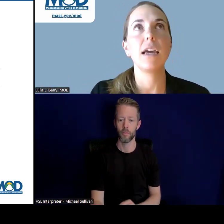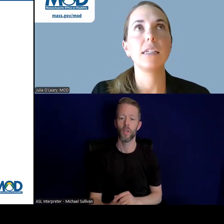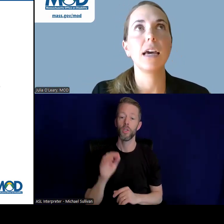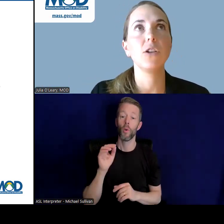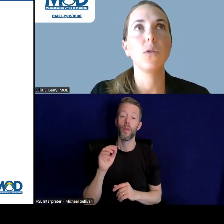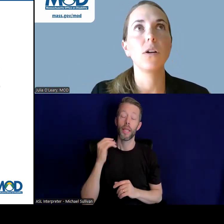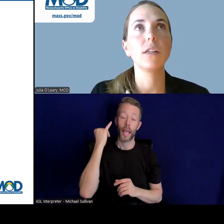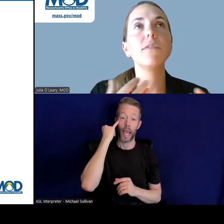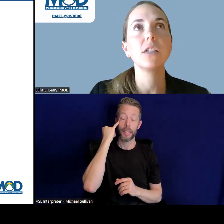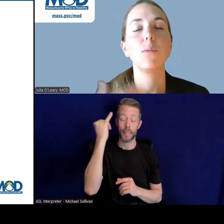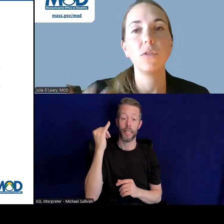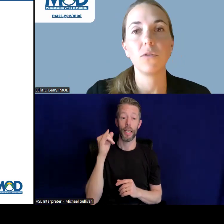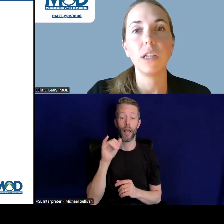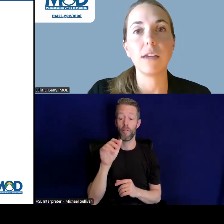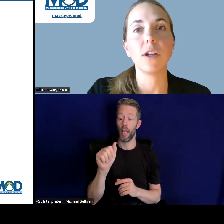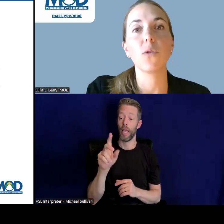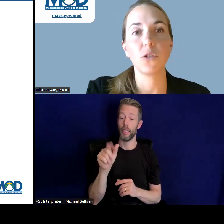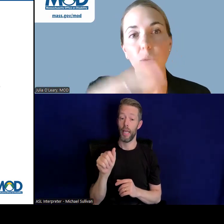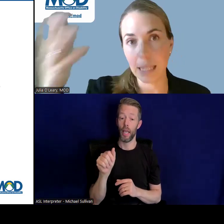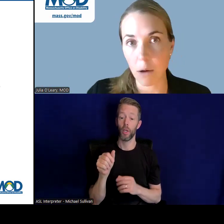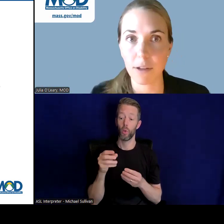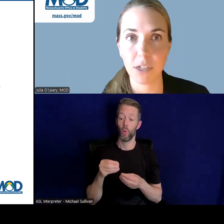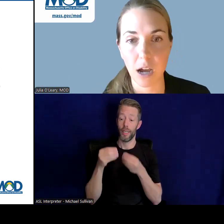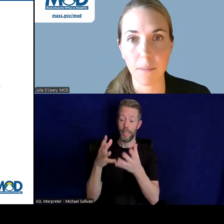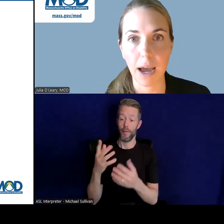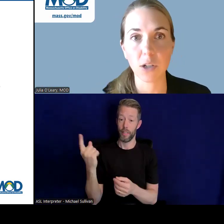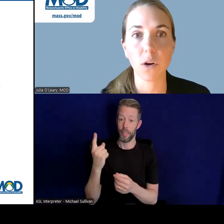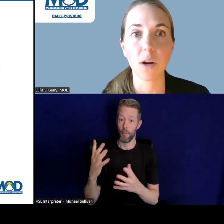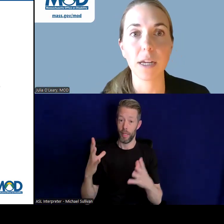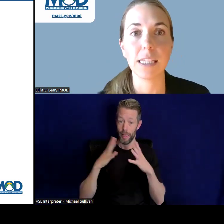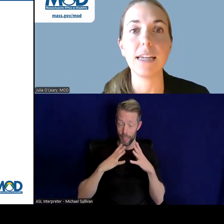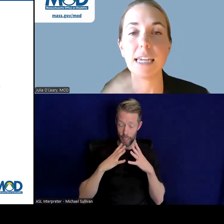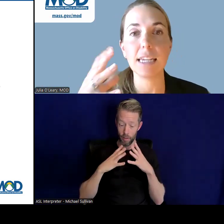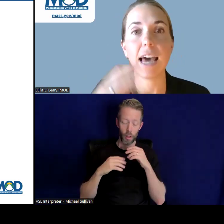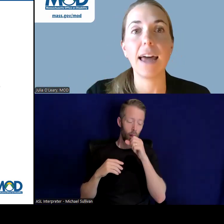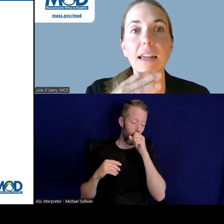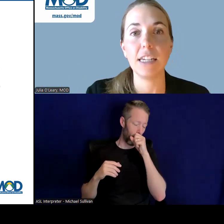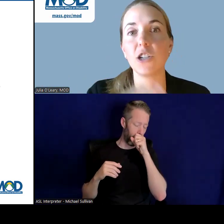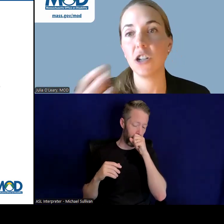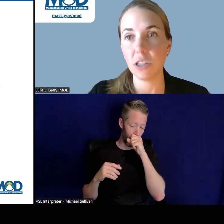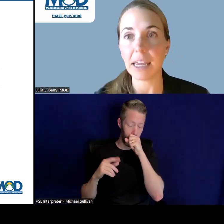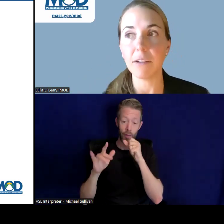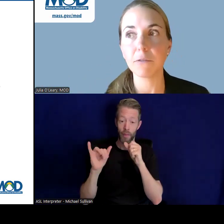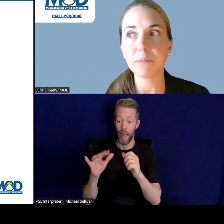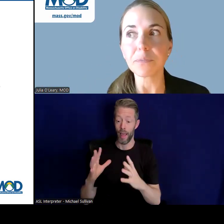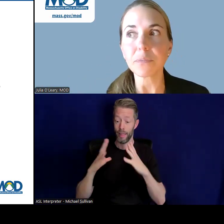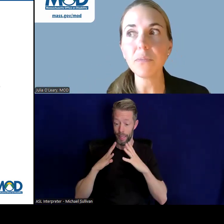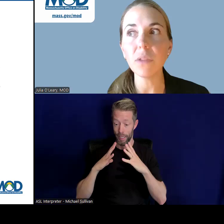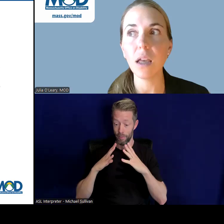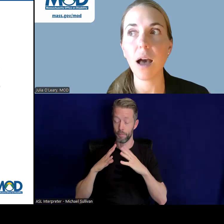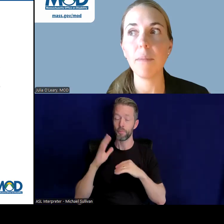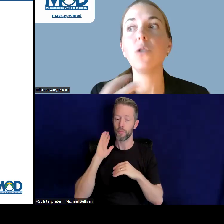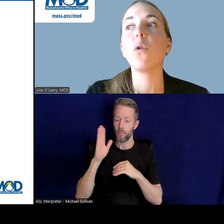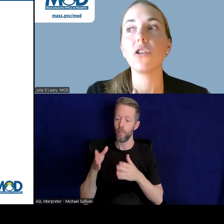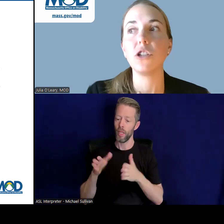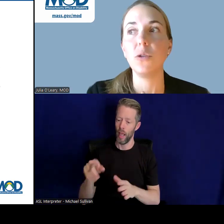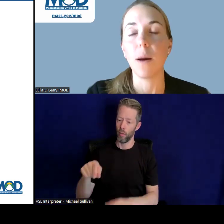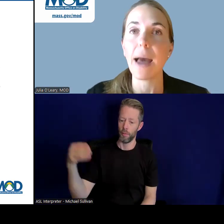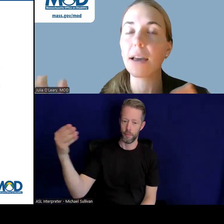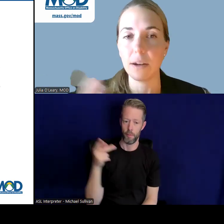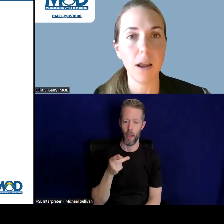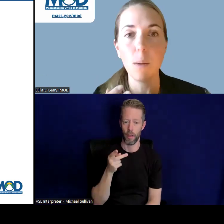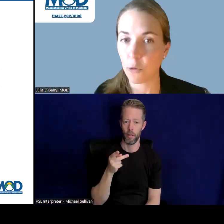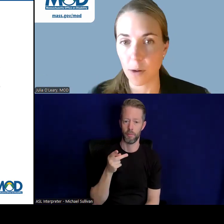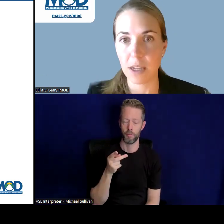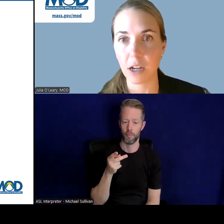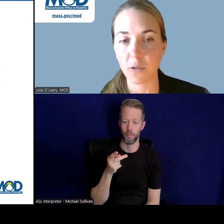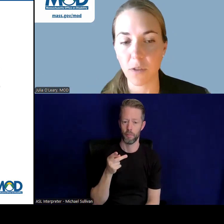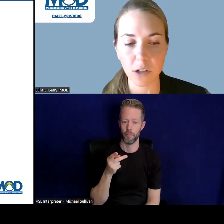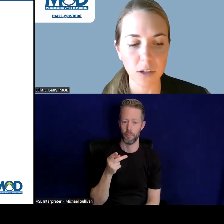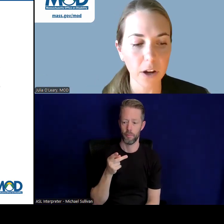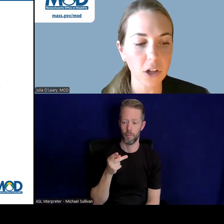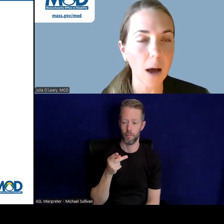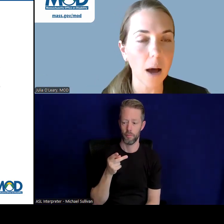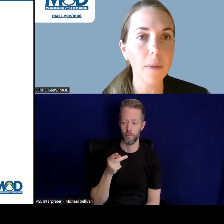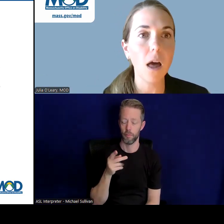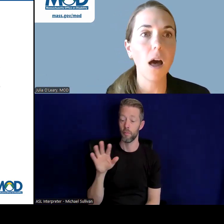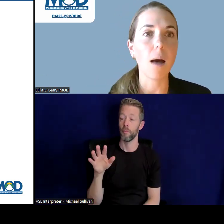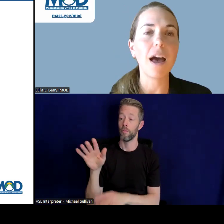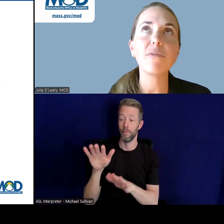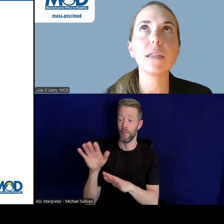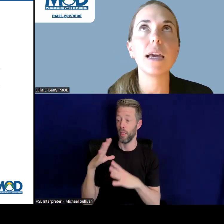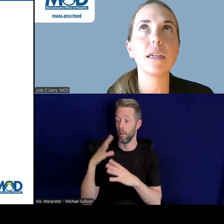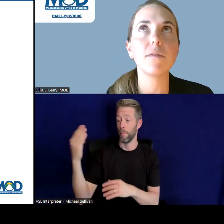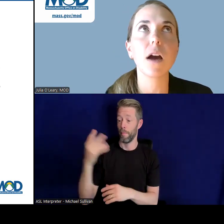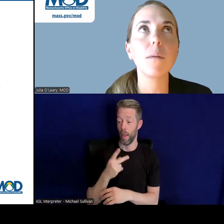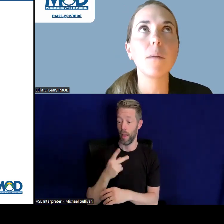So, sort of the idea of the ADA is that you're giving someone leave in order to allow them to come back to work because they need that additional leave in order to come back and perform the essential functions of their job.